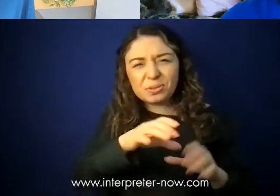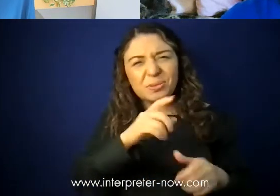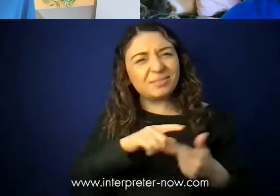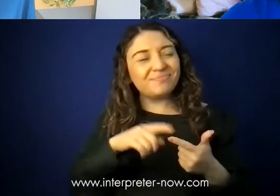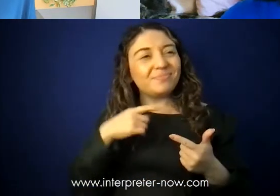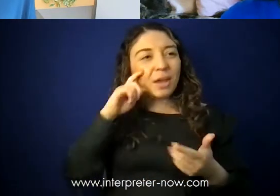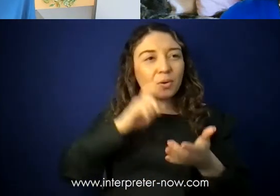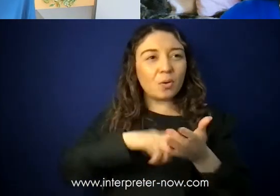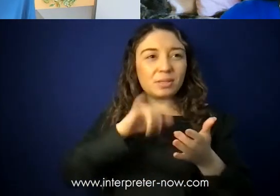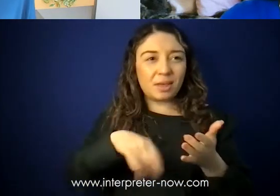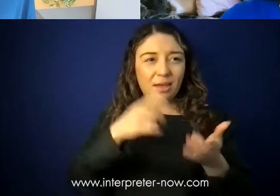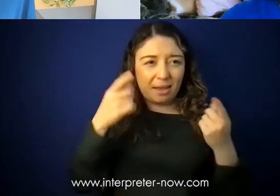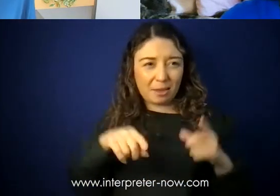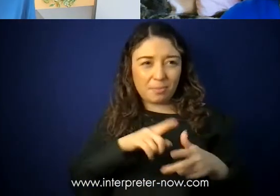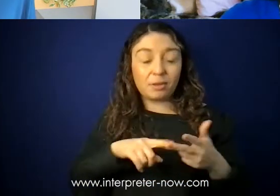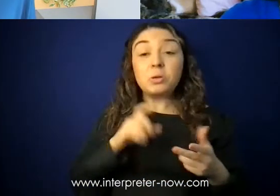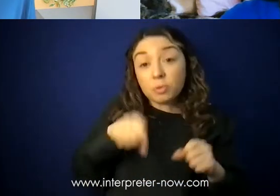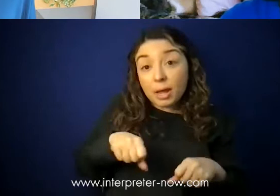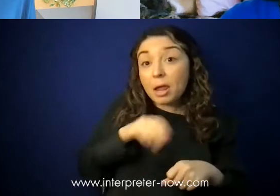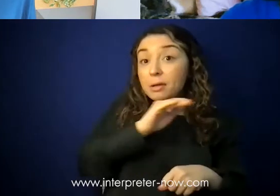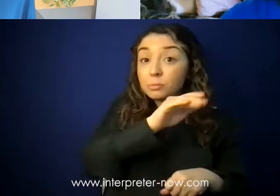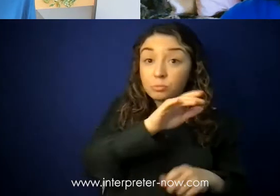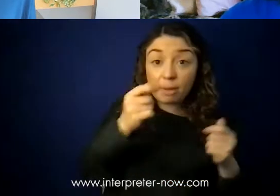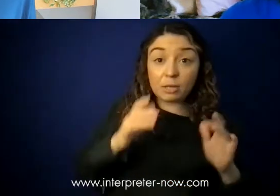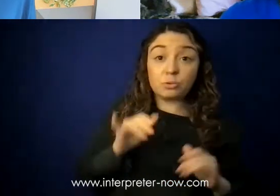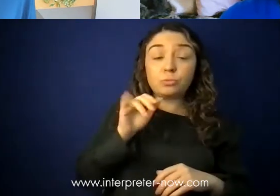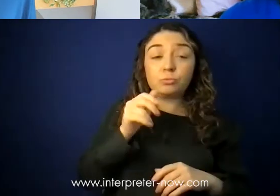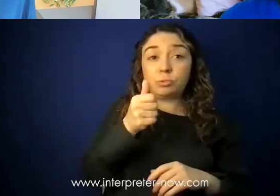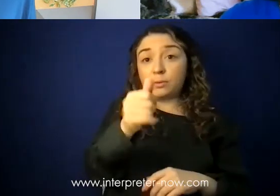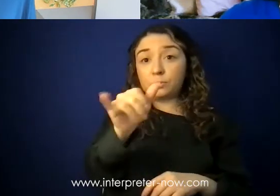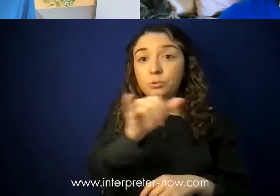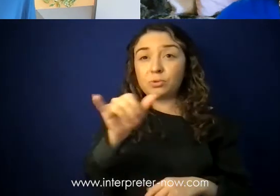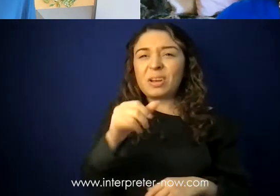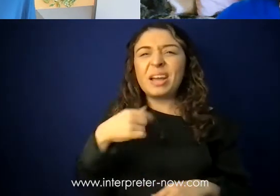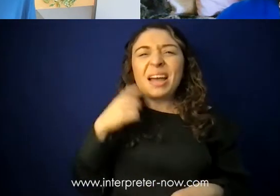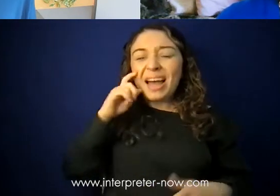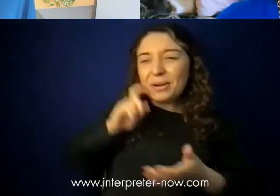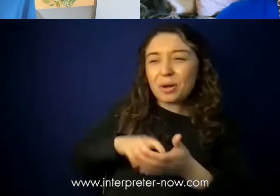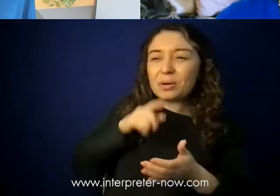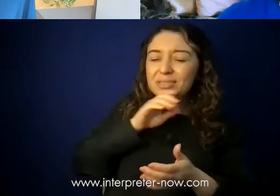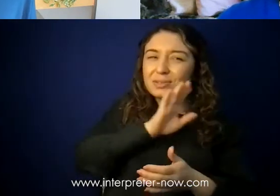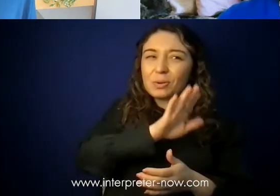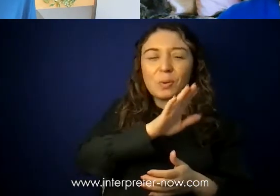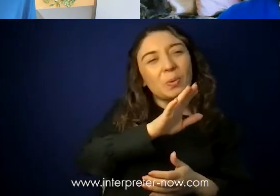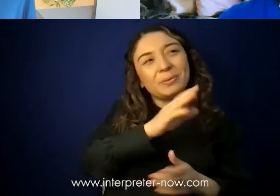You can even say that to your manager: "I've noticed that you've been sharper with me than usual." If you have the rapport, say it, why not?